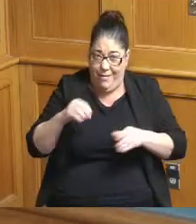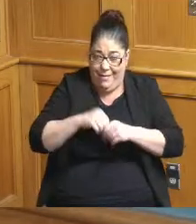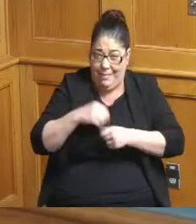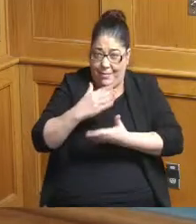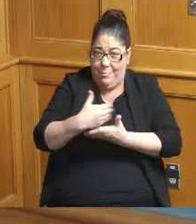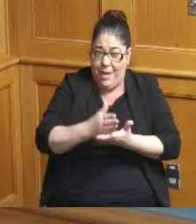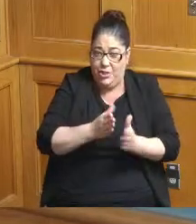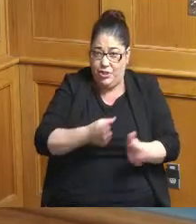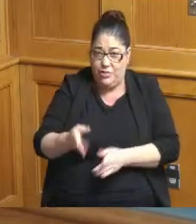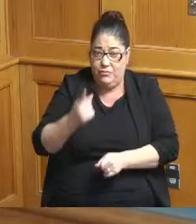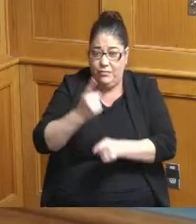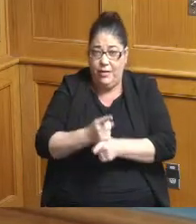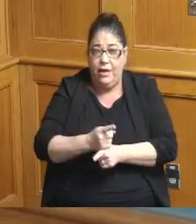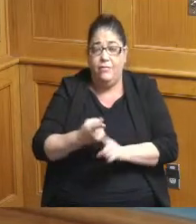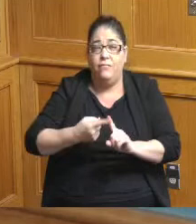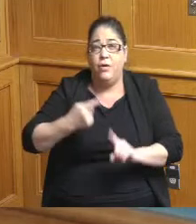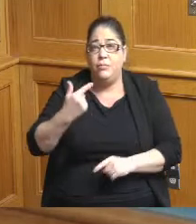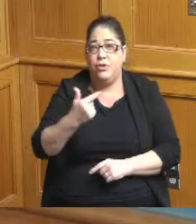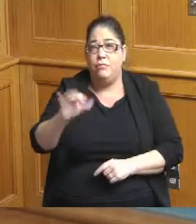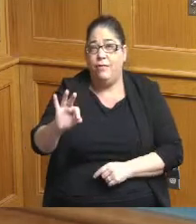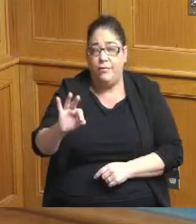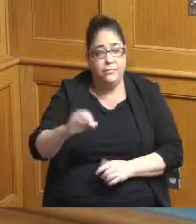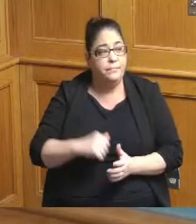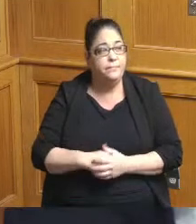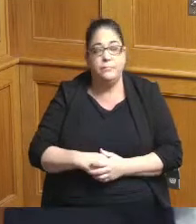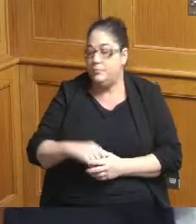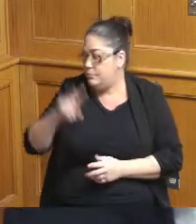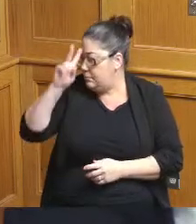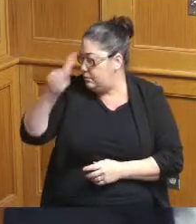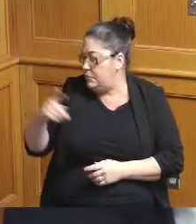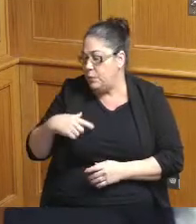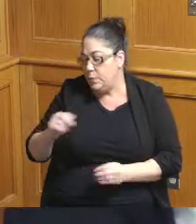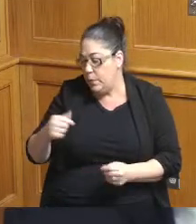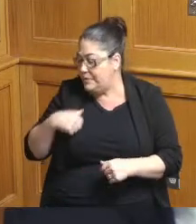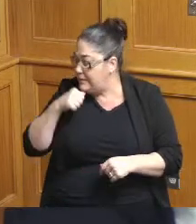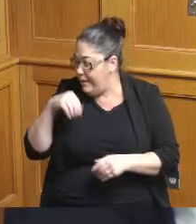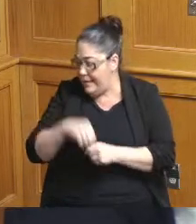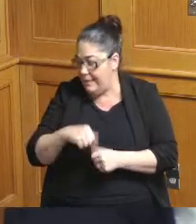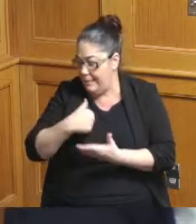since it's coming out the general yeah it is not in in this budget this is a separate item